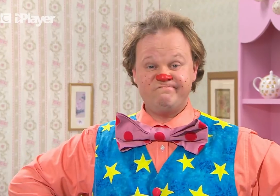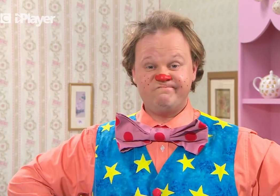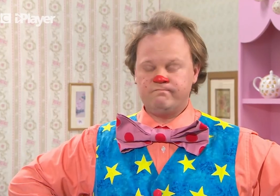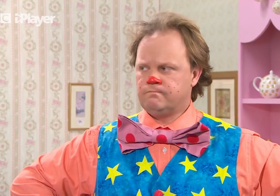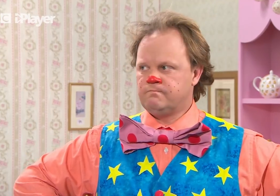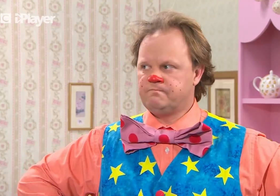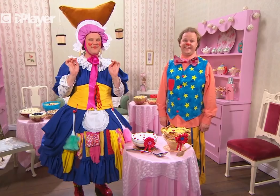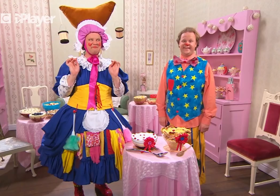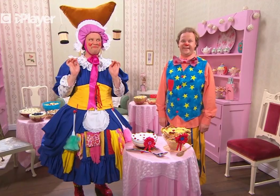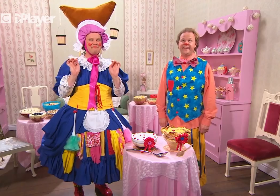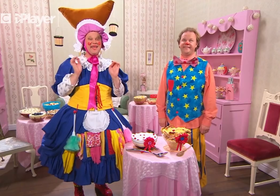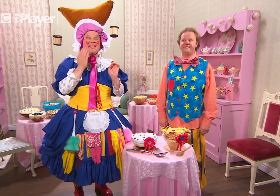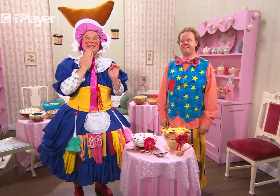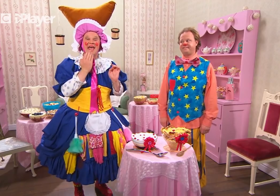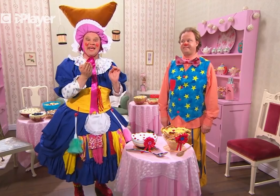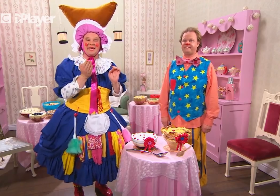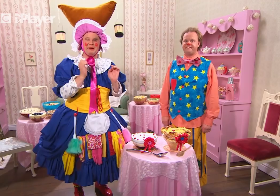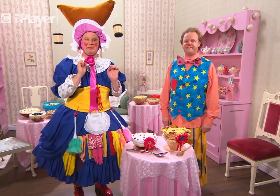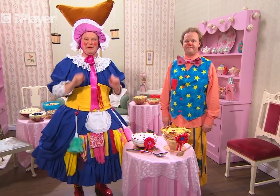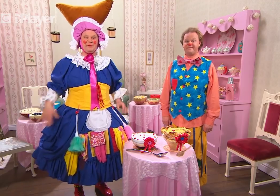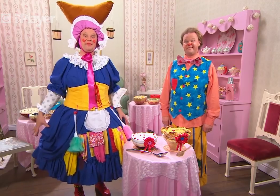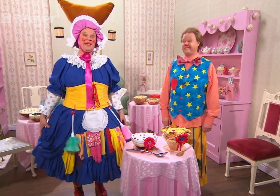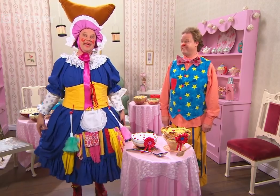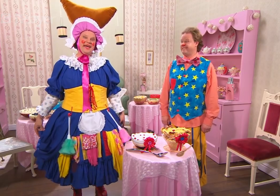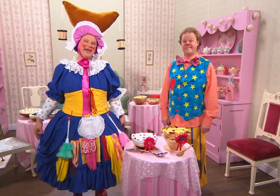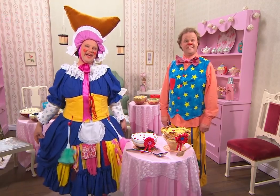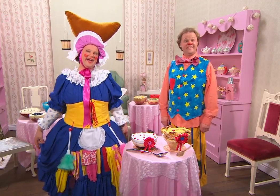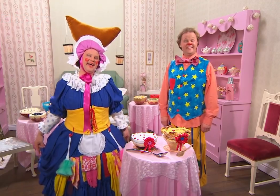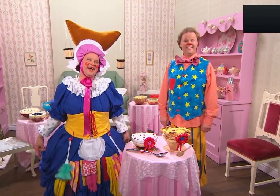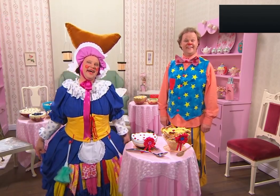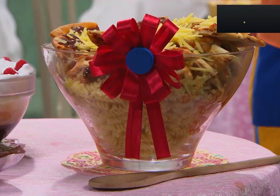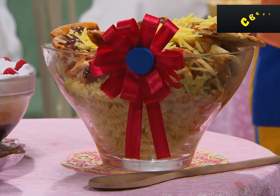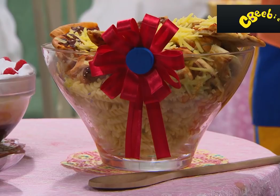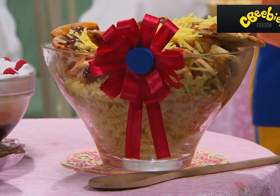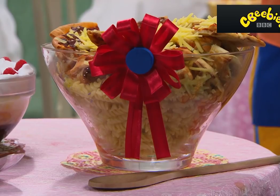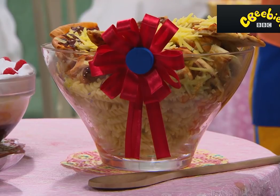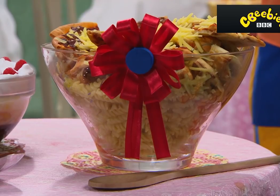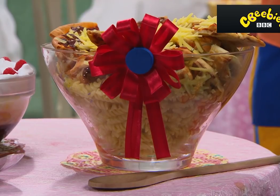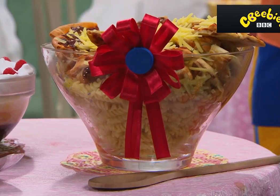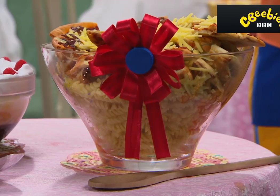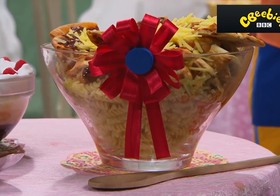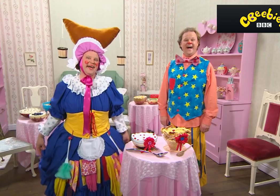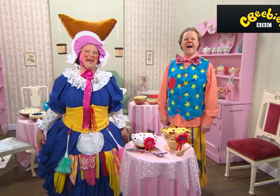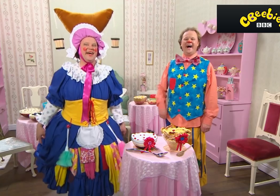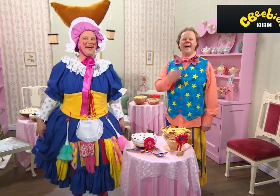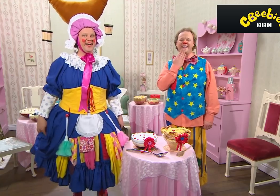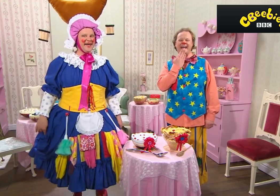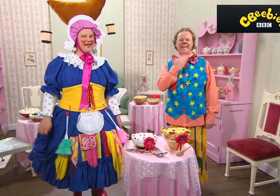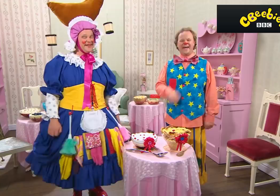well done aunt thank you and you got to reset to mr tumble well done oh thank you